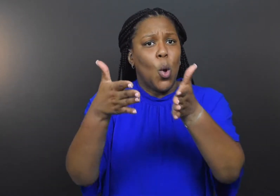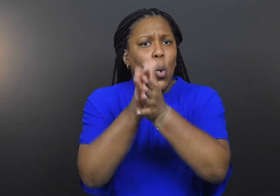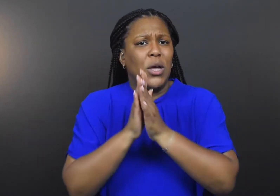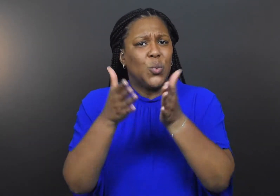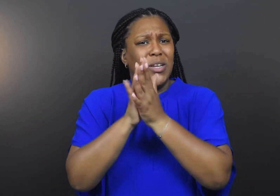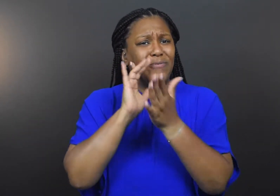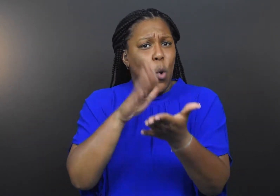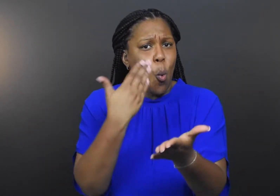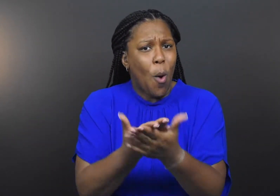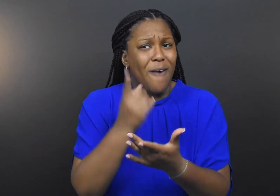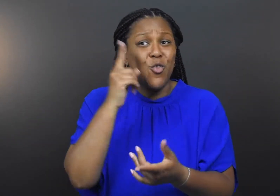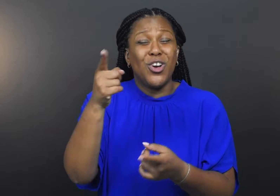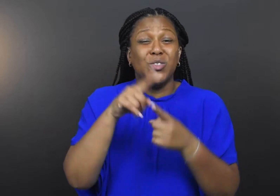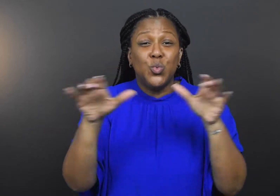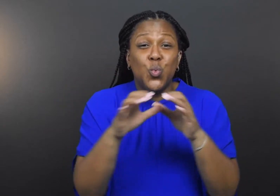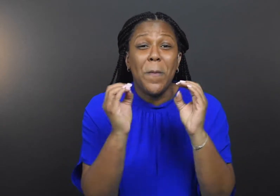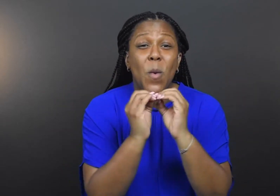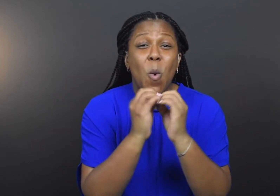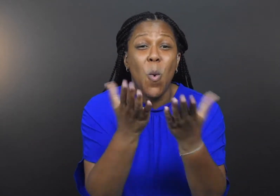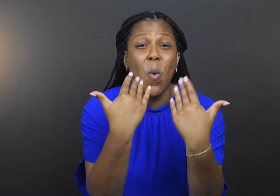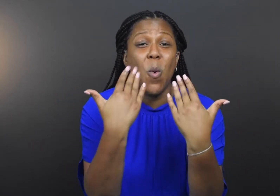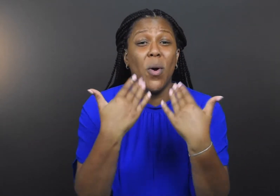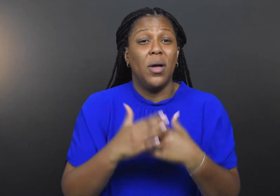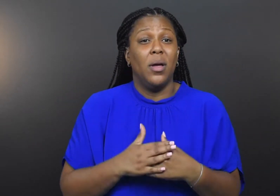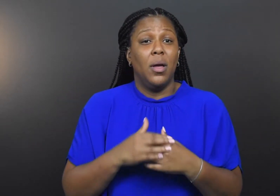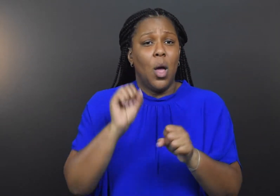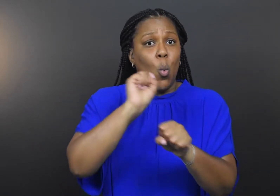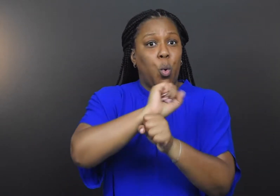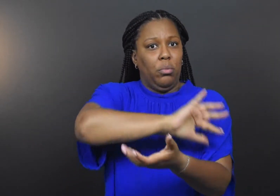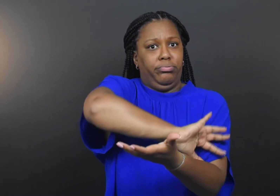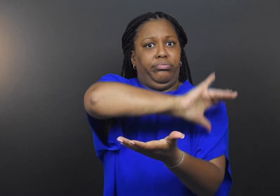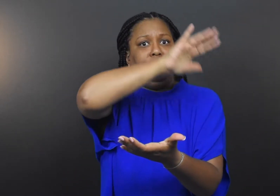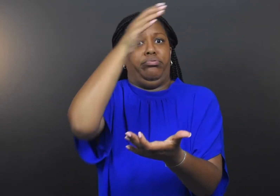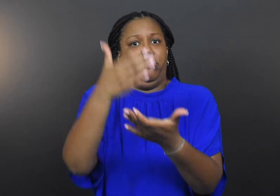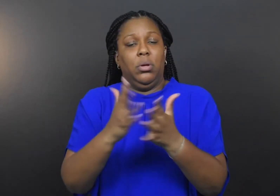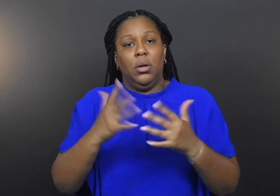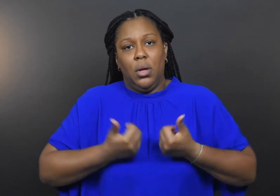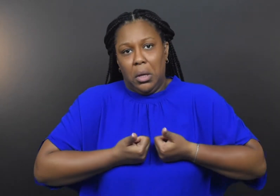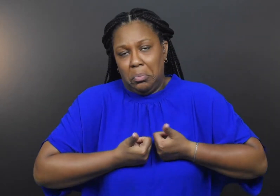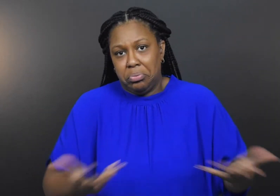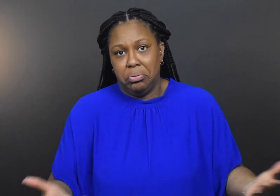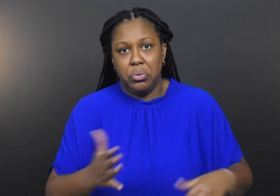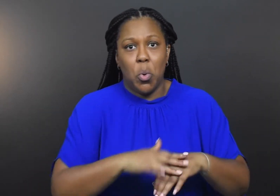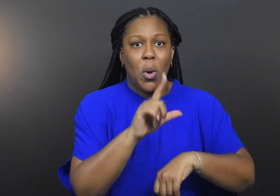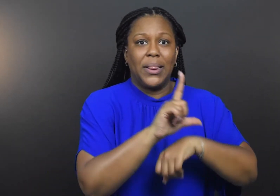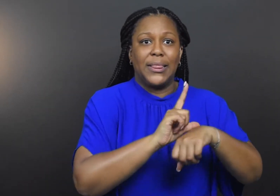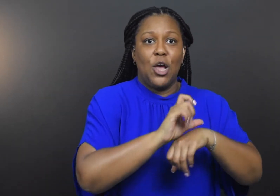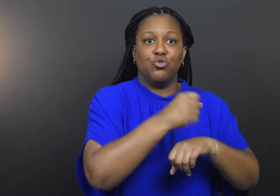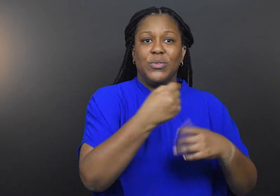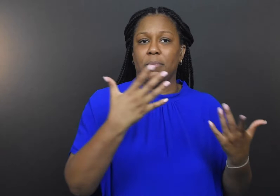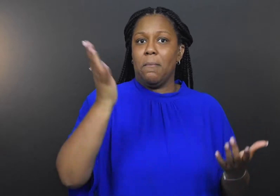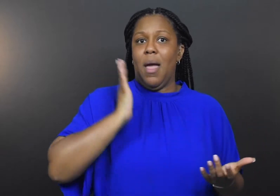and then requests arrive for her to do more. The workload would have worn on Leandris in